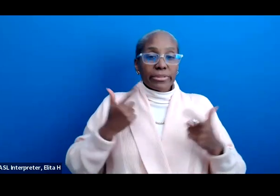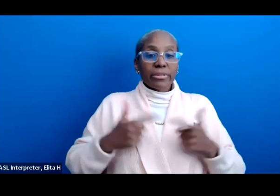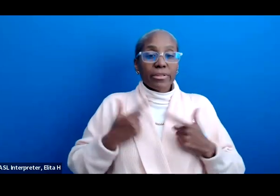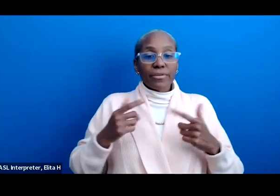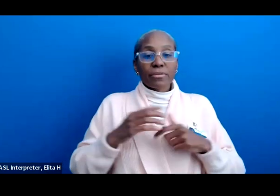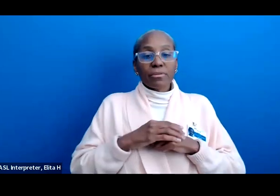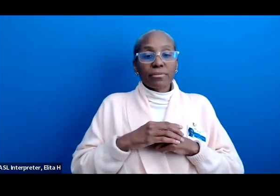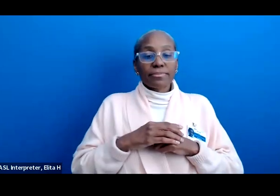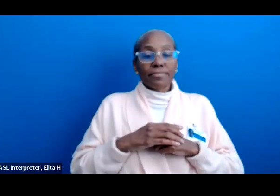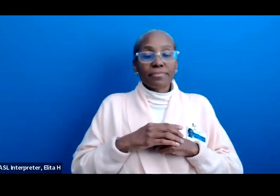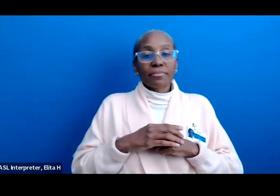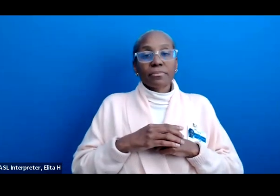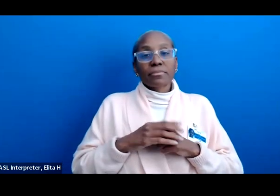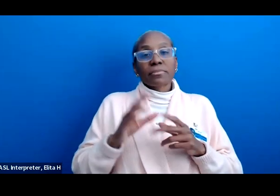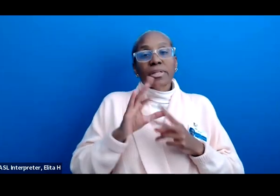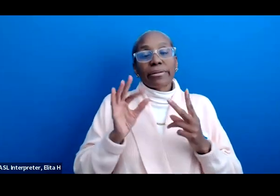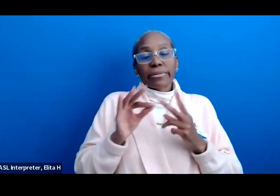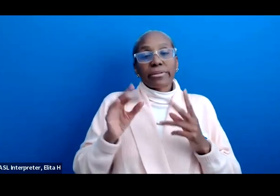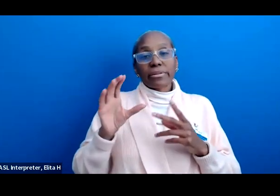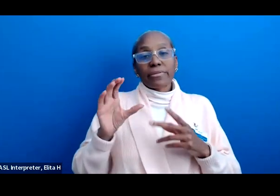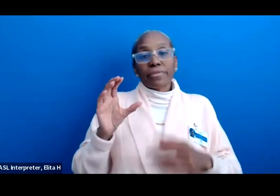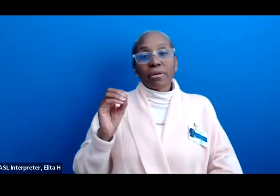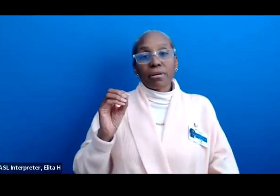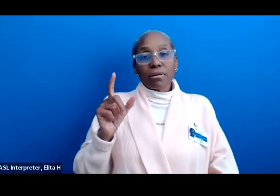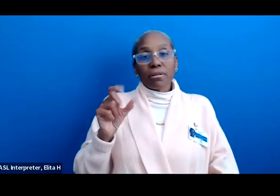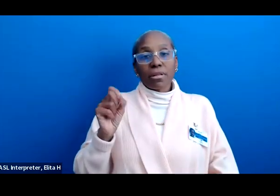But elective colostomies can be reversed. It's another surgery.